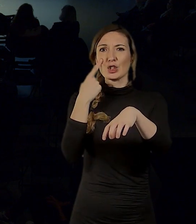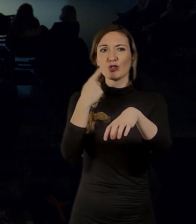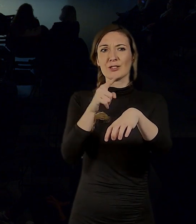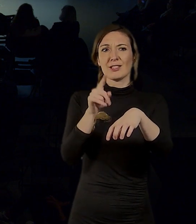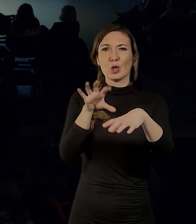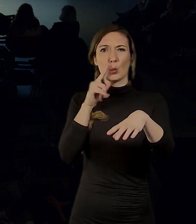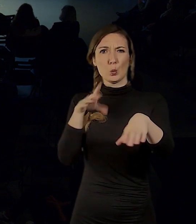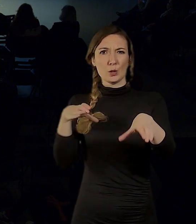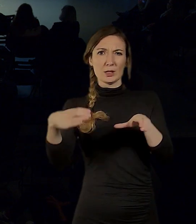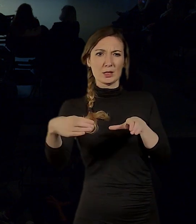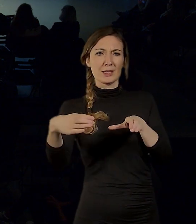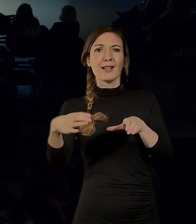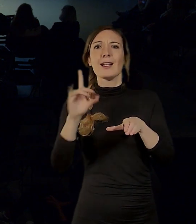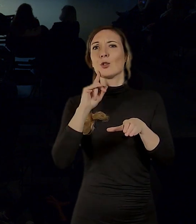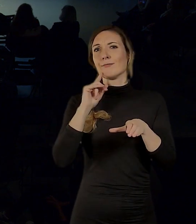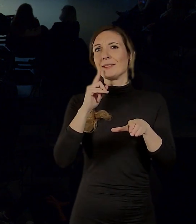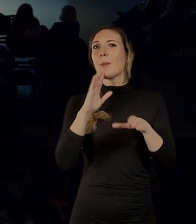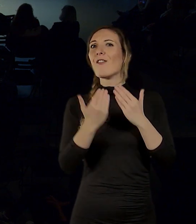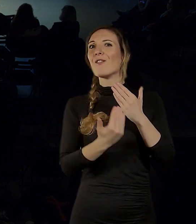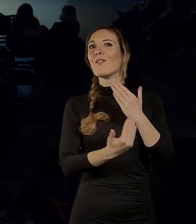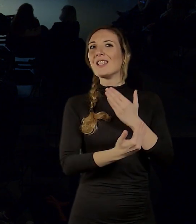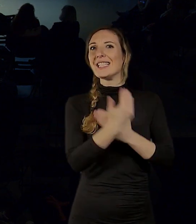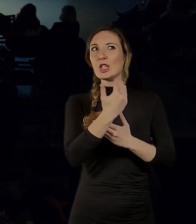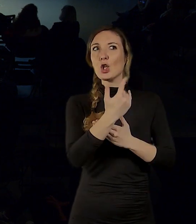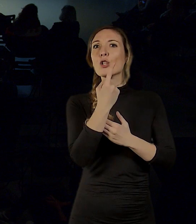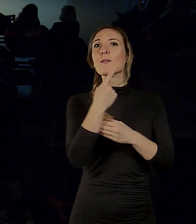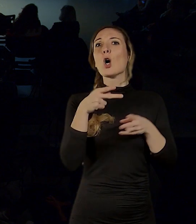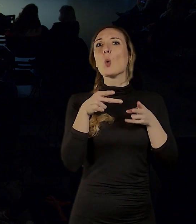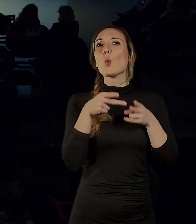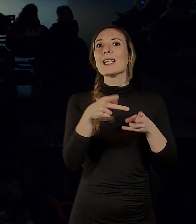not only for people who will live in the first row